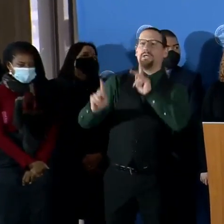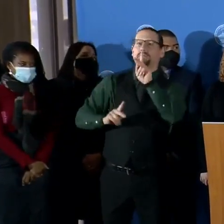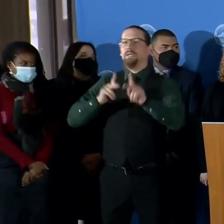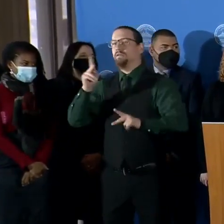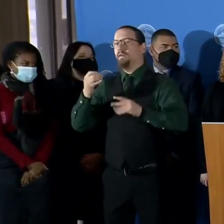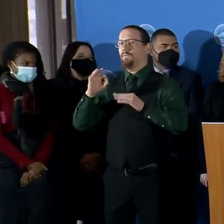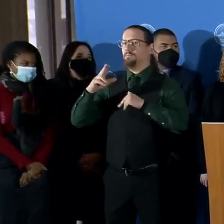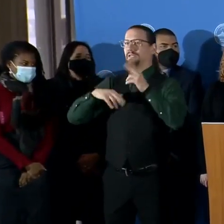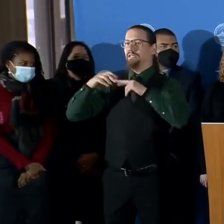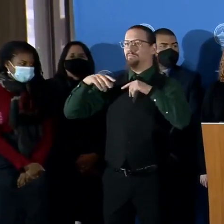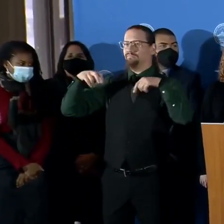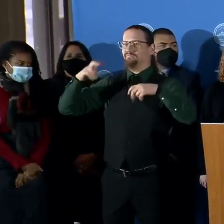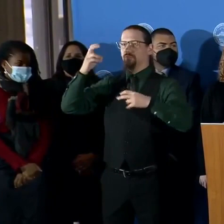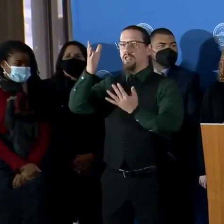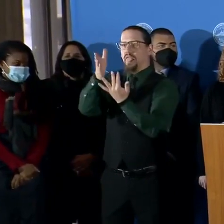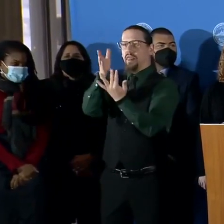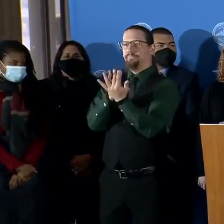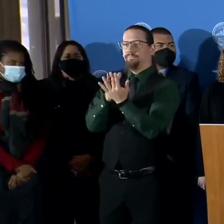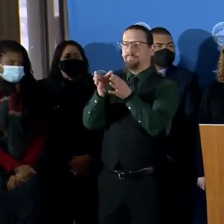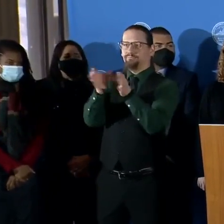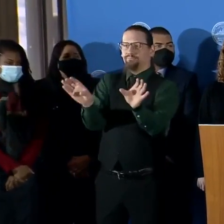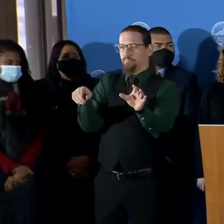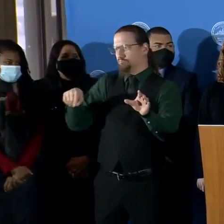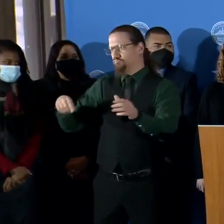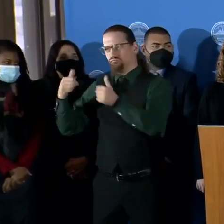WELCOME TO THE PEOPLE’S BUILDING.